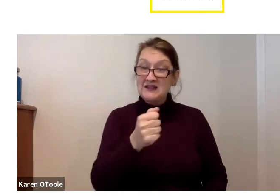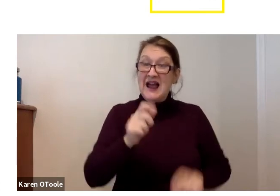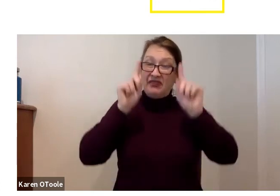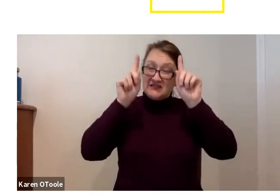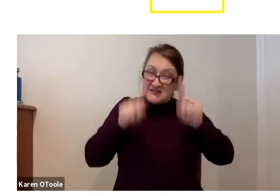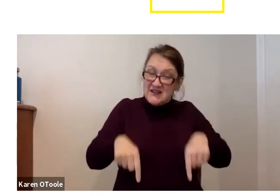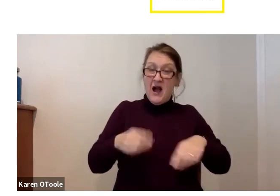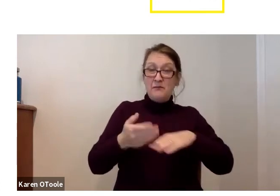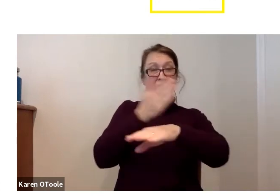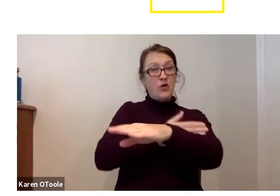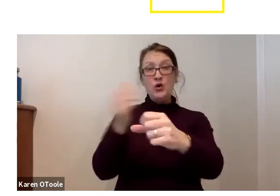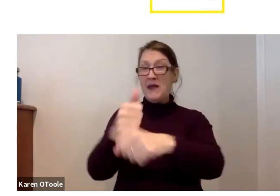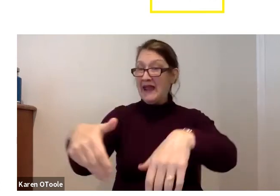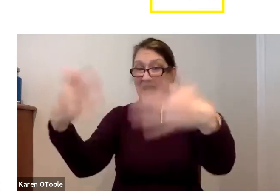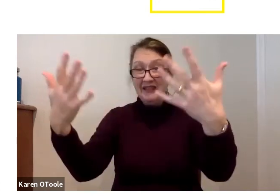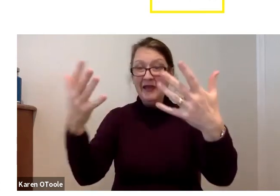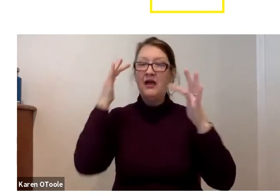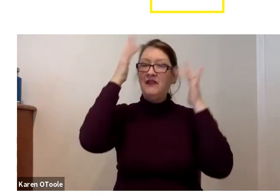meaning is clear to everyone.